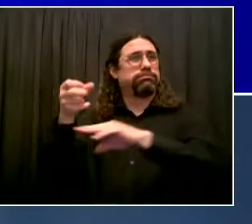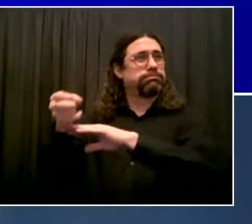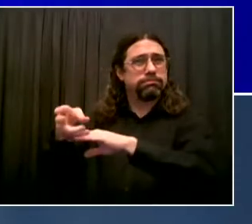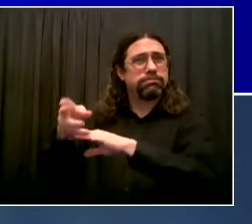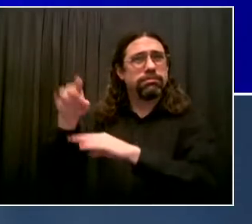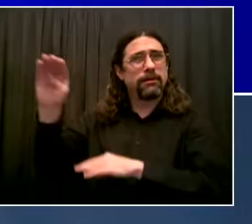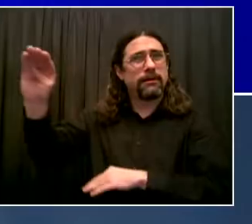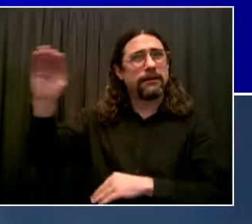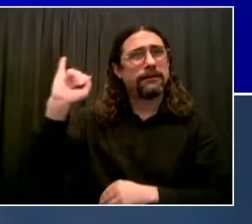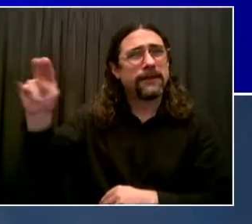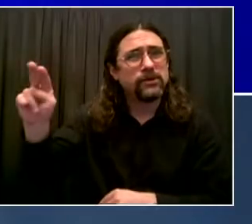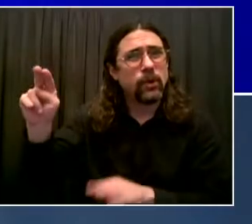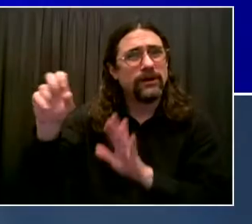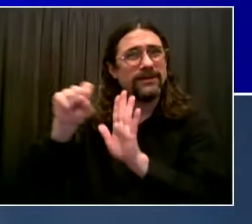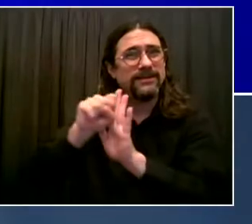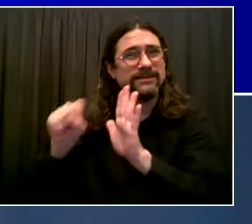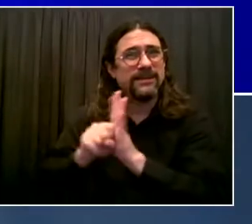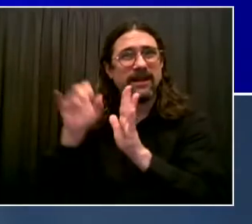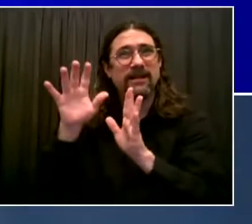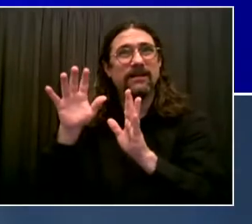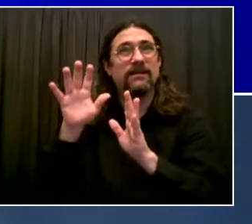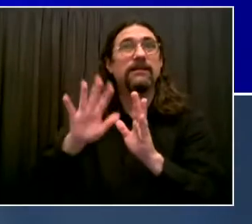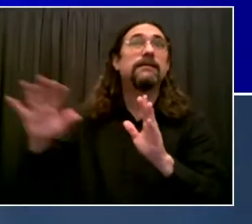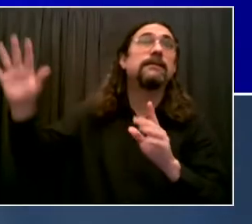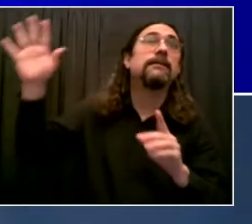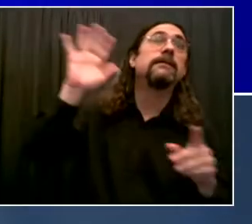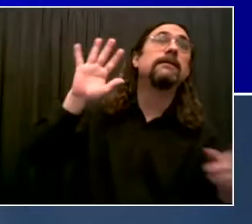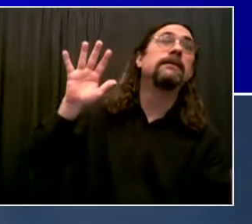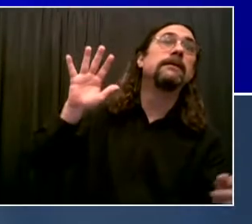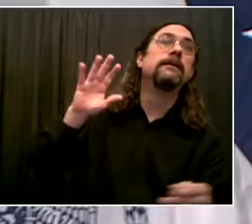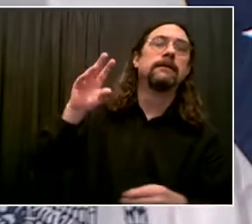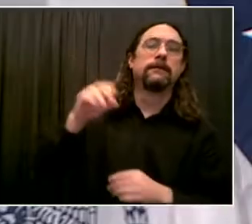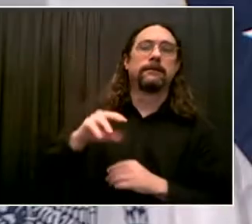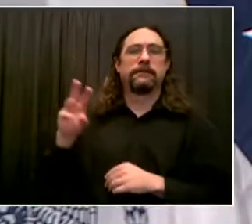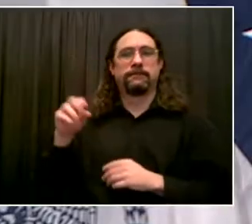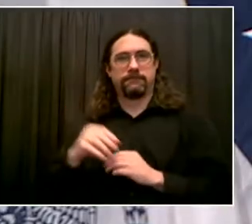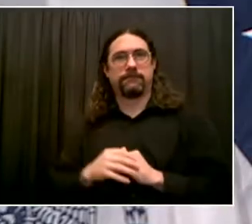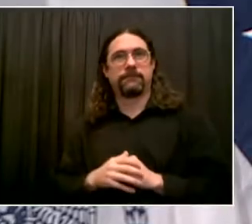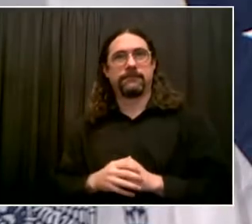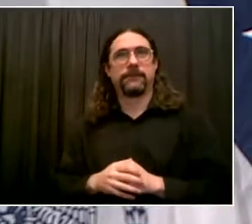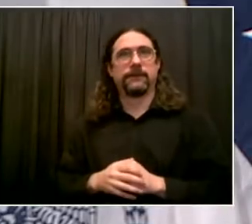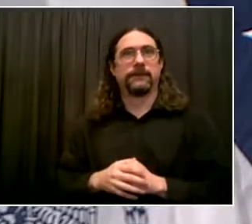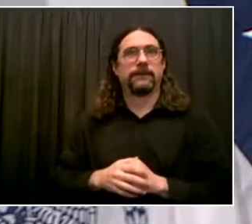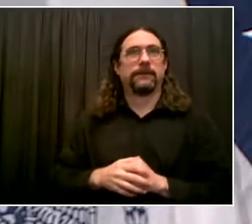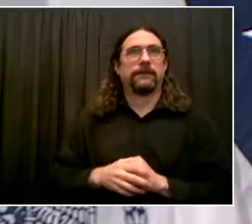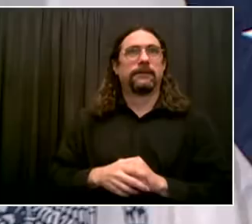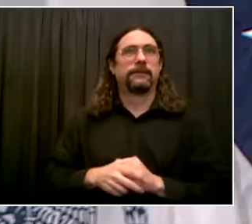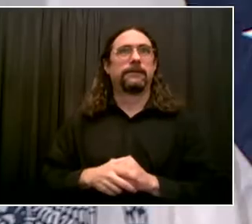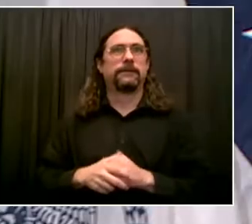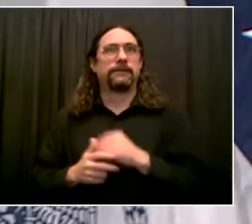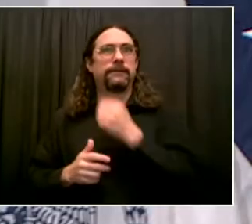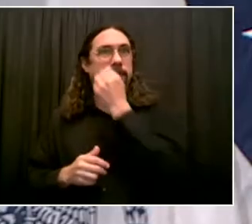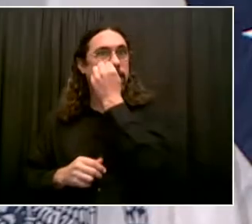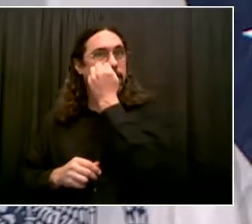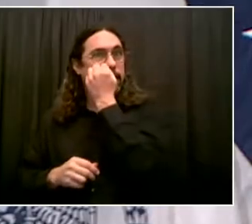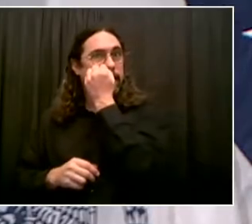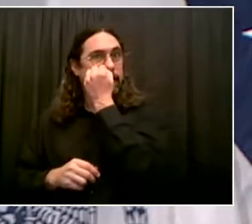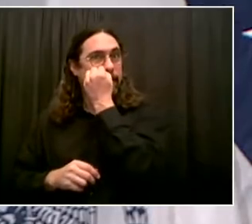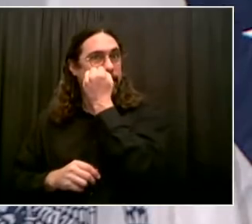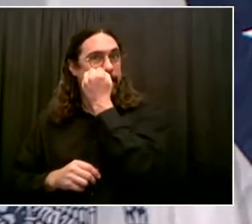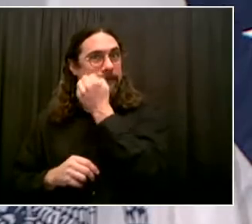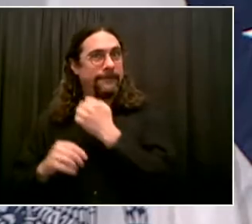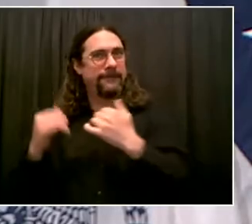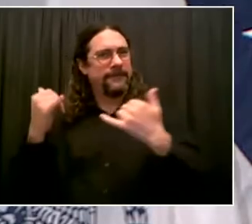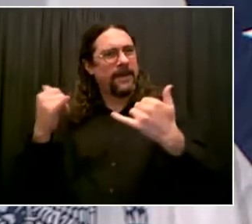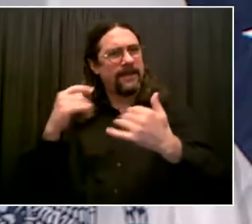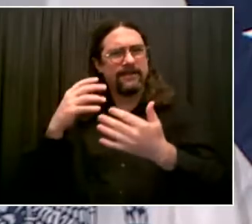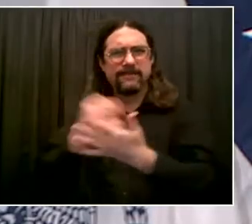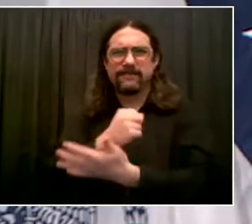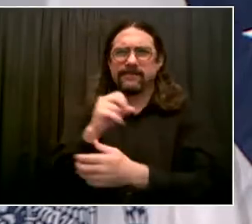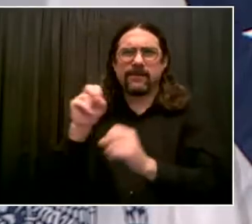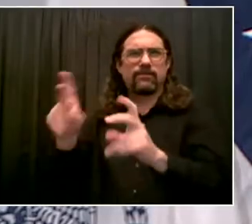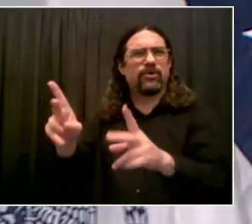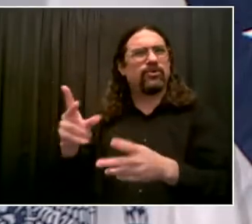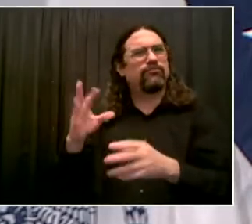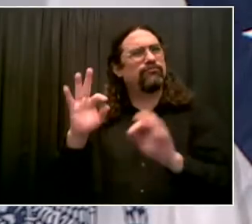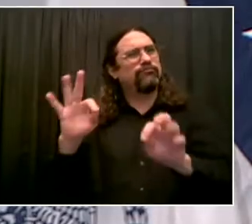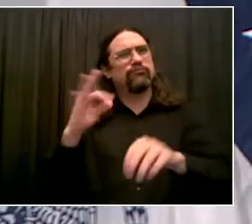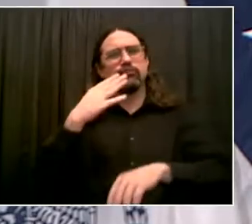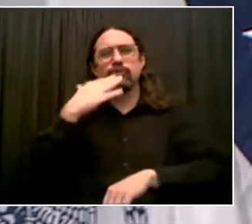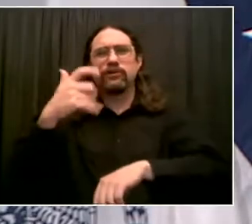EFFORT?